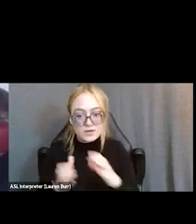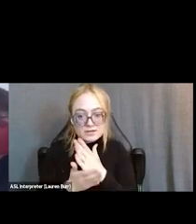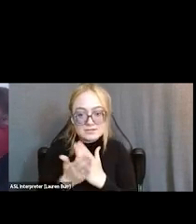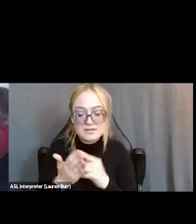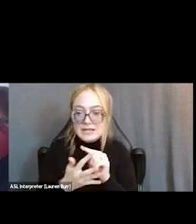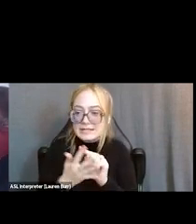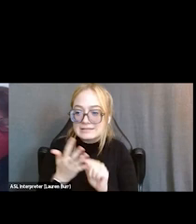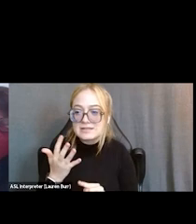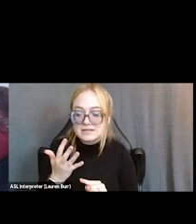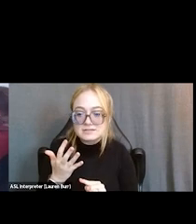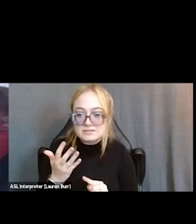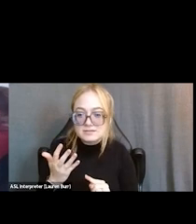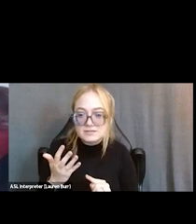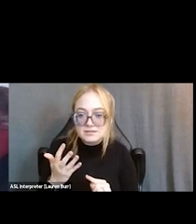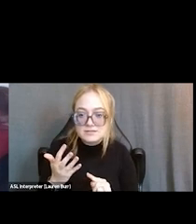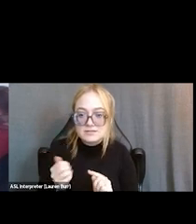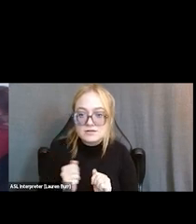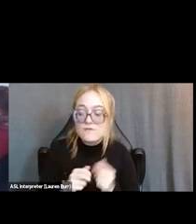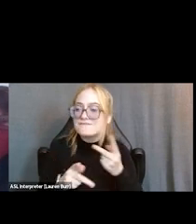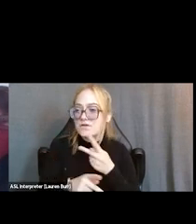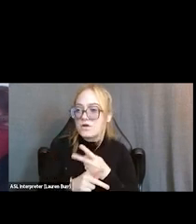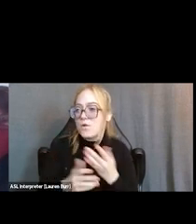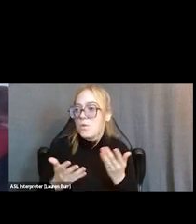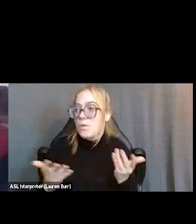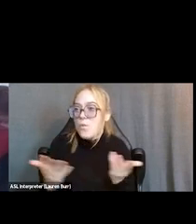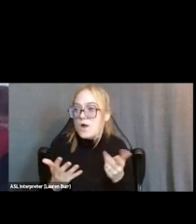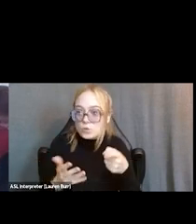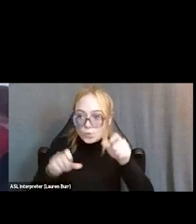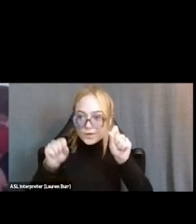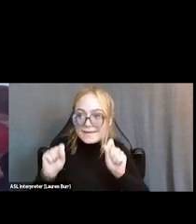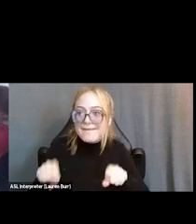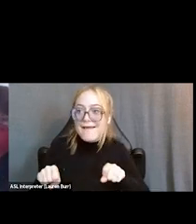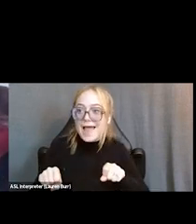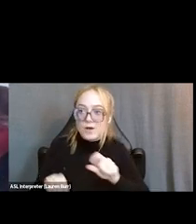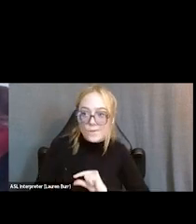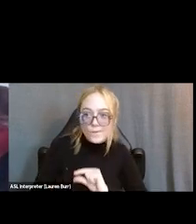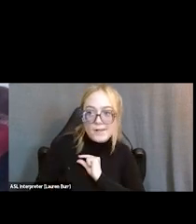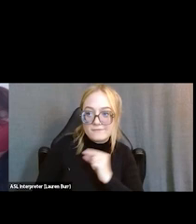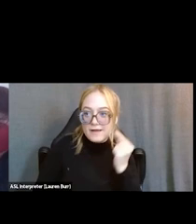to find out what people were entitled to apply or that was definitely true in this case,